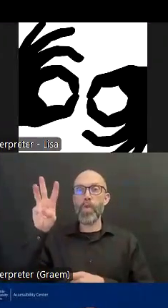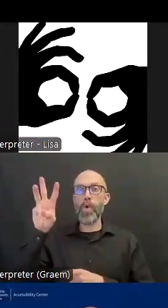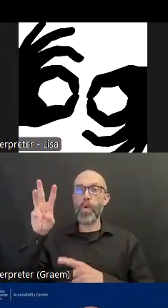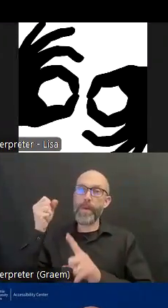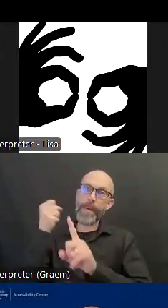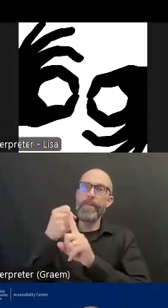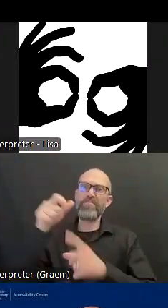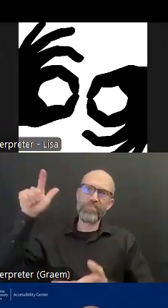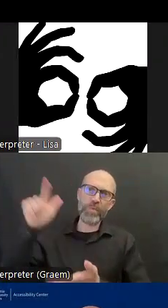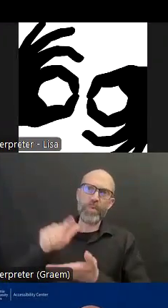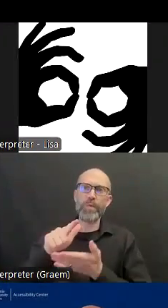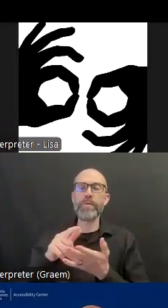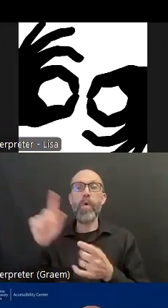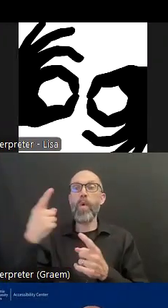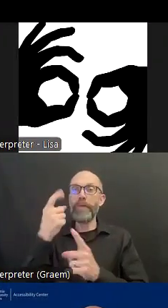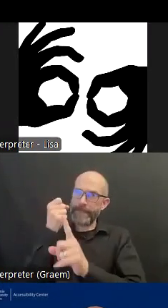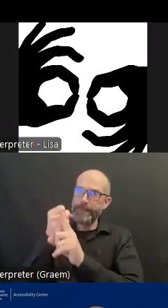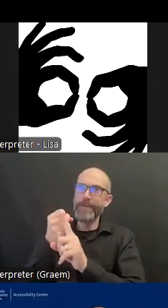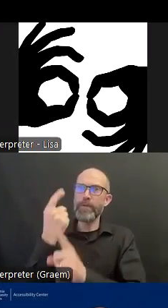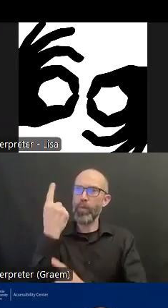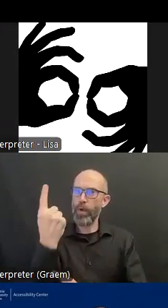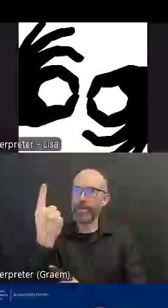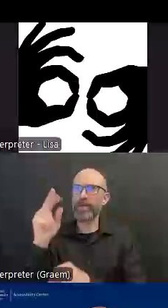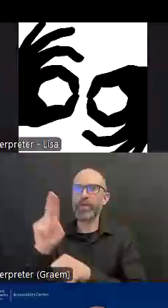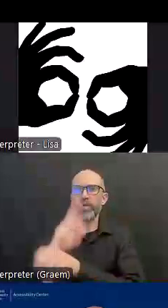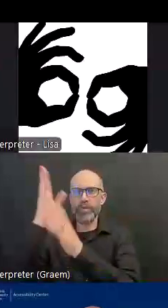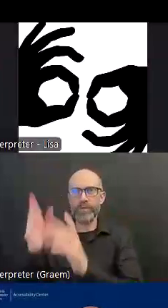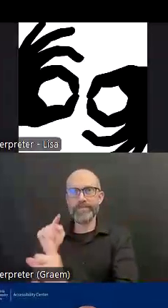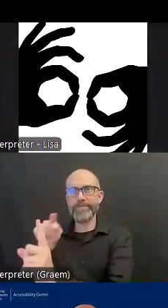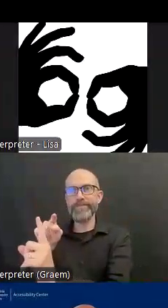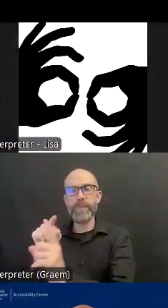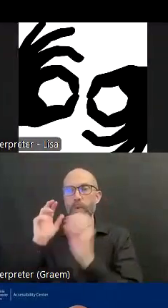It only impacts that single user. There's no probability of impacting